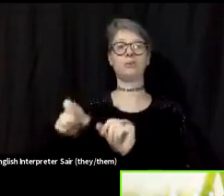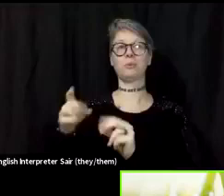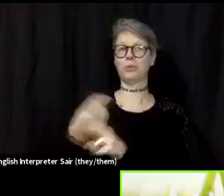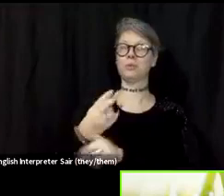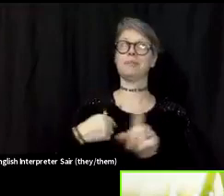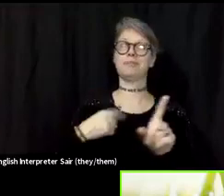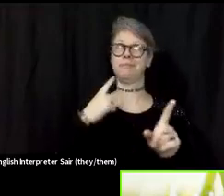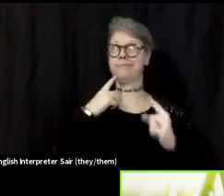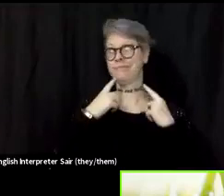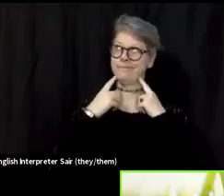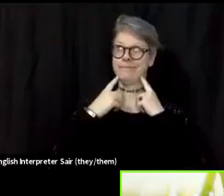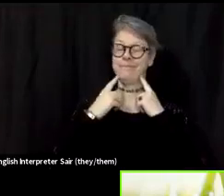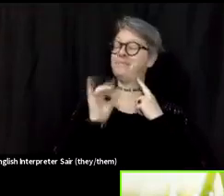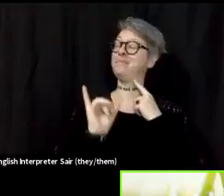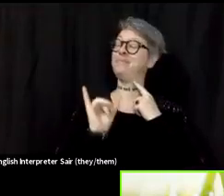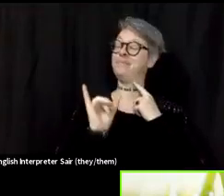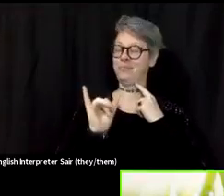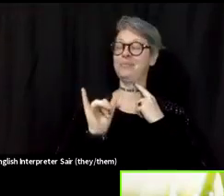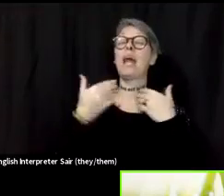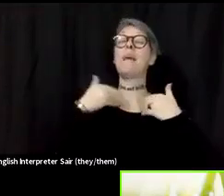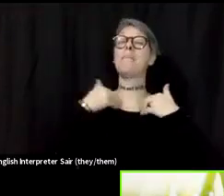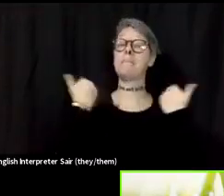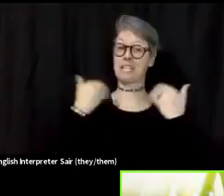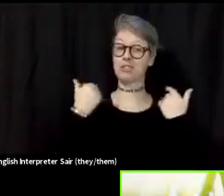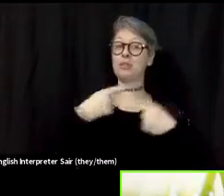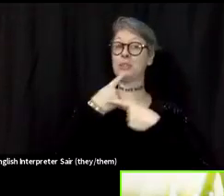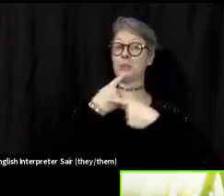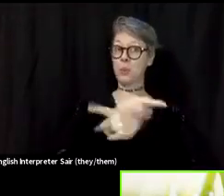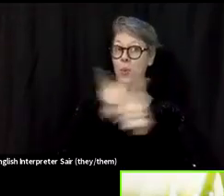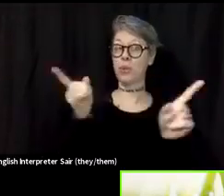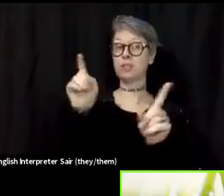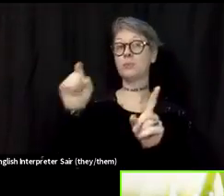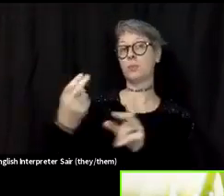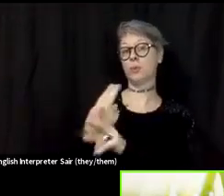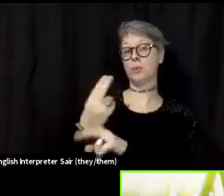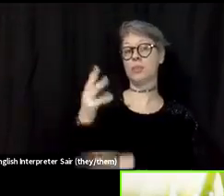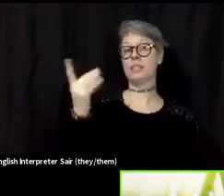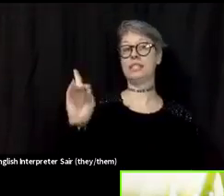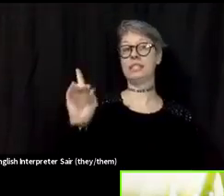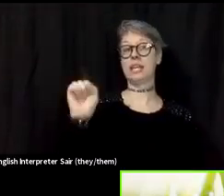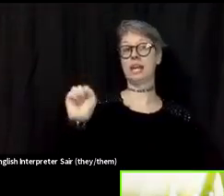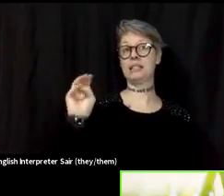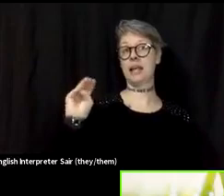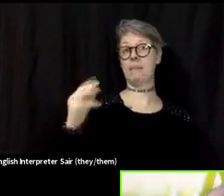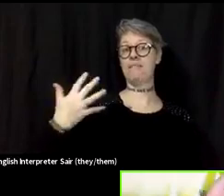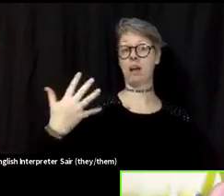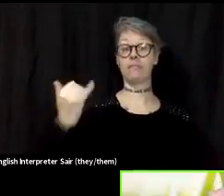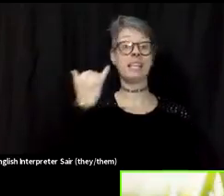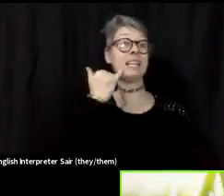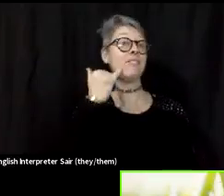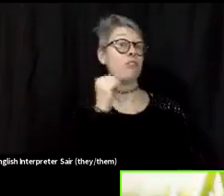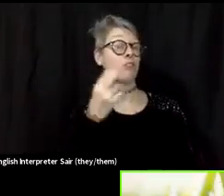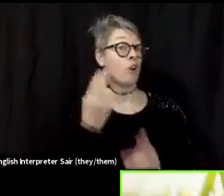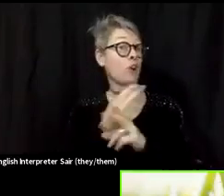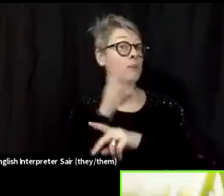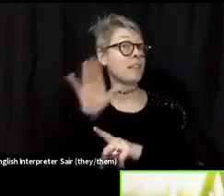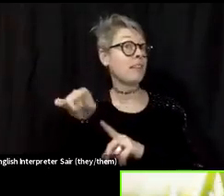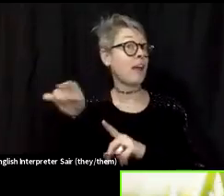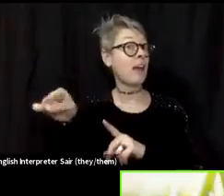psychologists have got a notice. from the minute. istry saying DSM saying DSM five. And if they haven't used to do